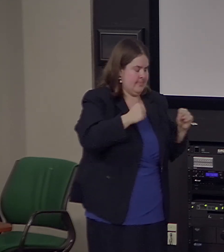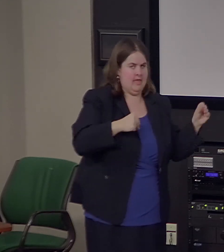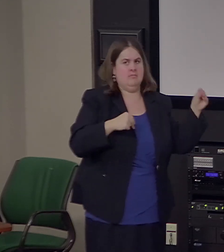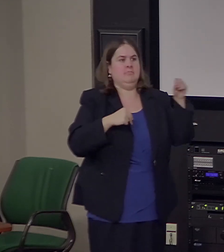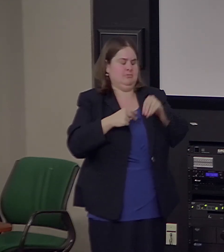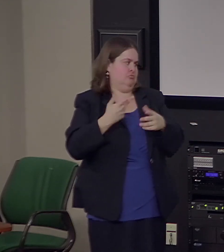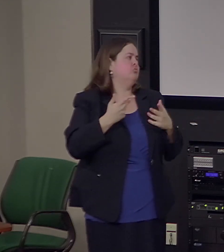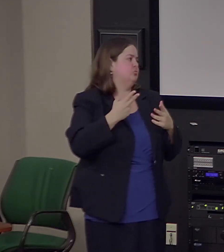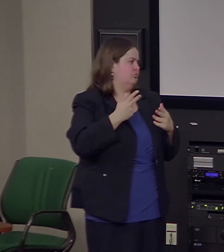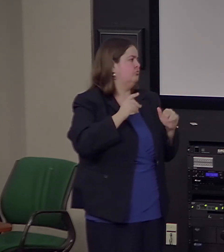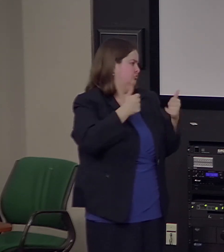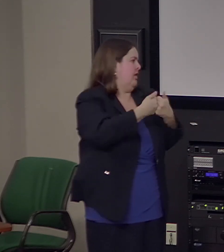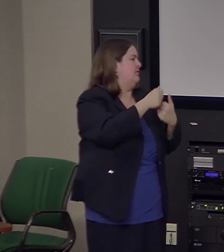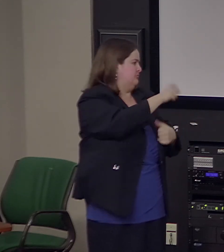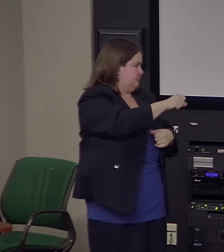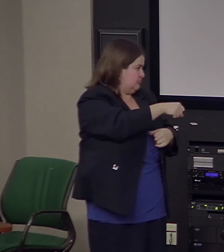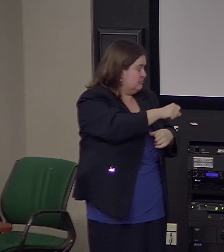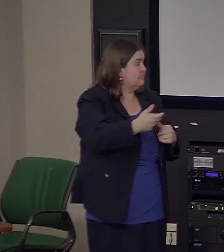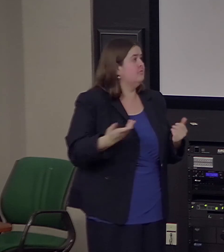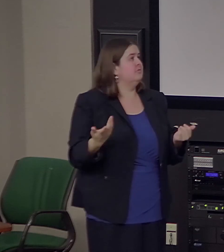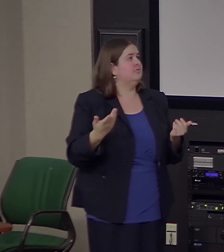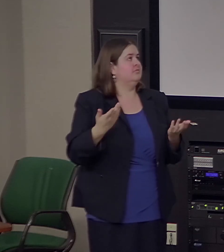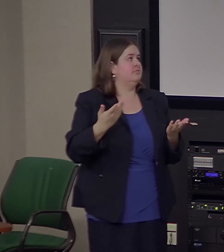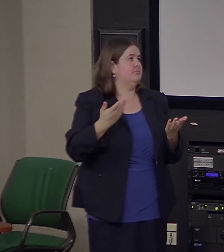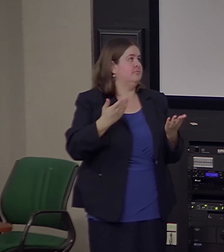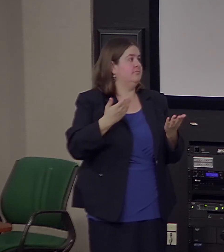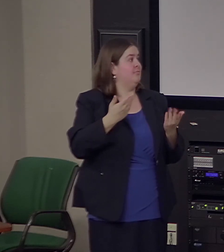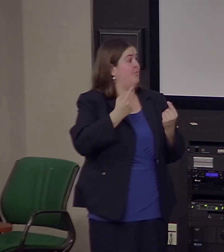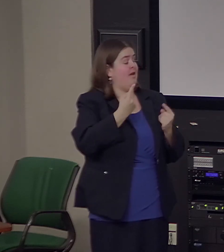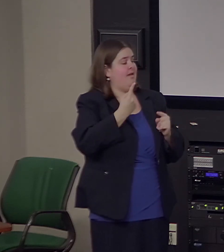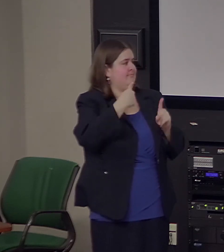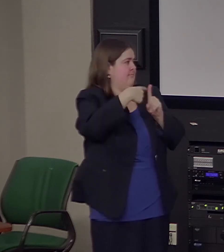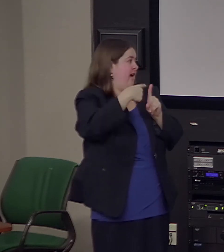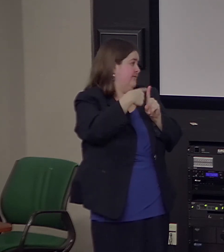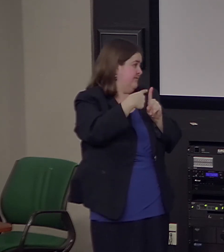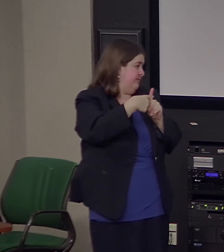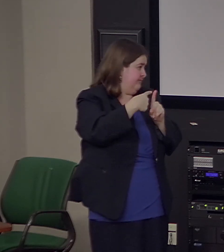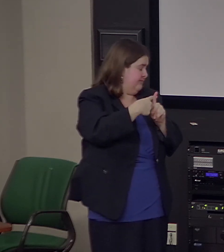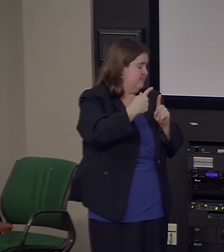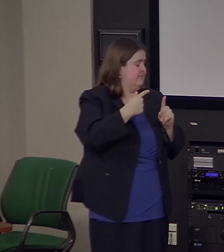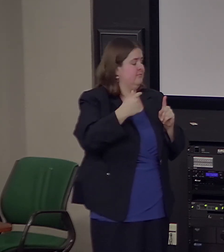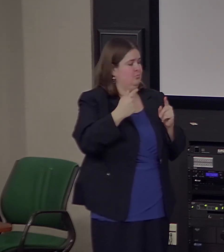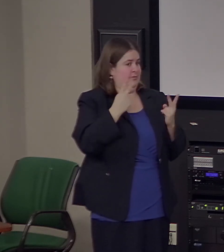Early in life. The best thing we can say is there are important individual differences